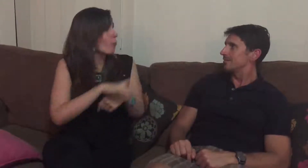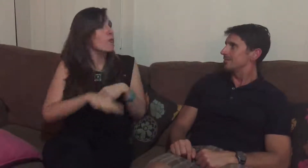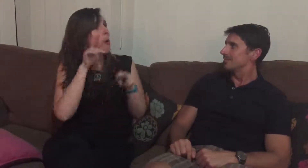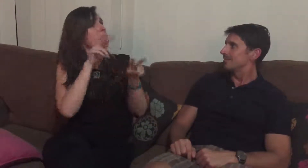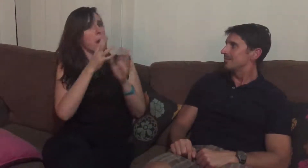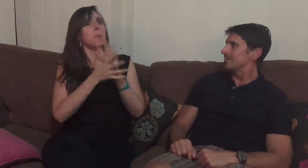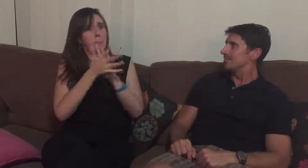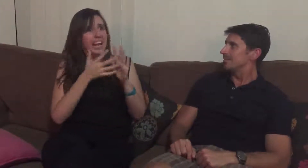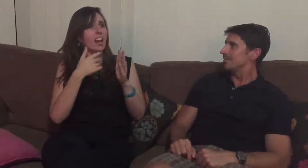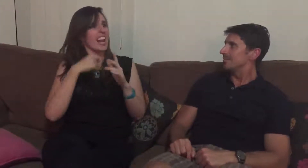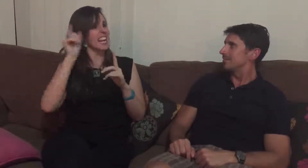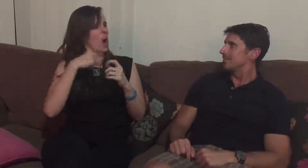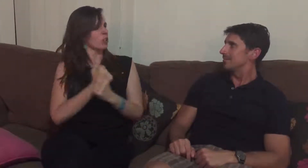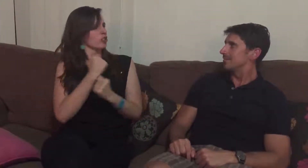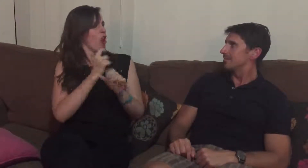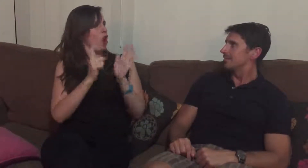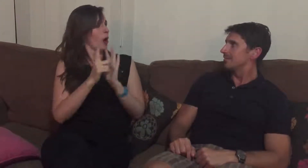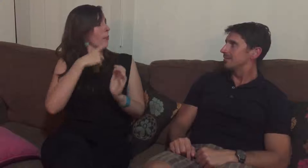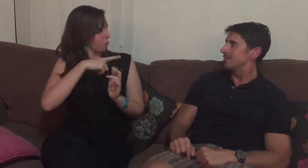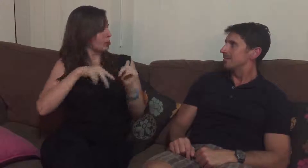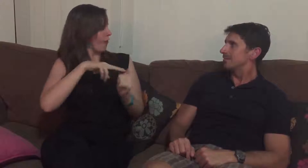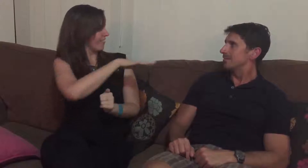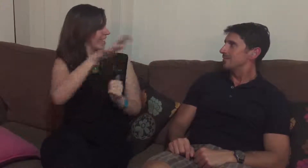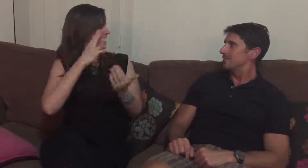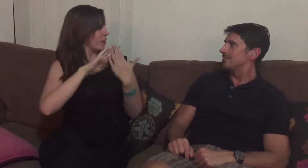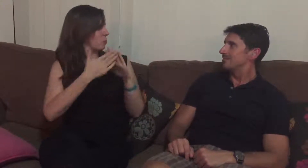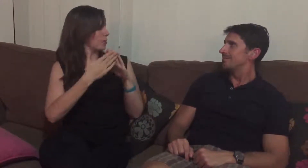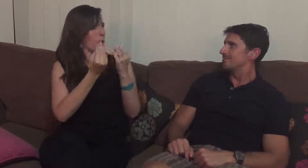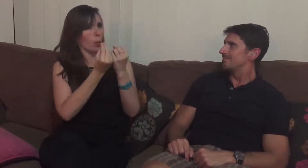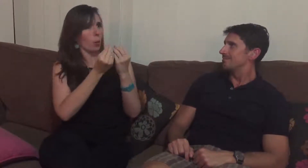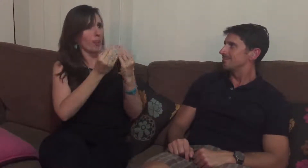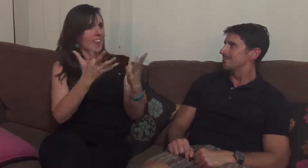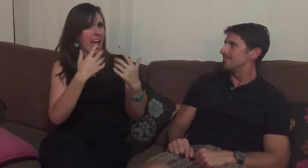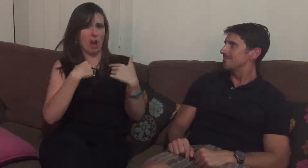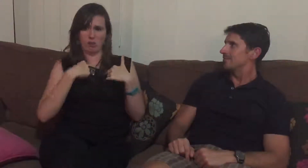I grew up with many deaf people serving as role models, which you would have had too. And without those,